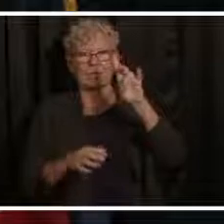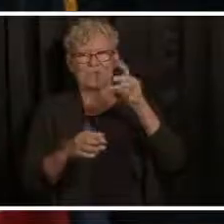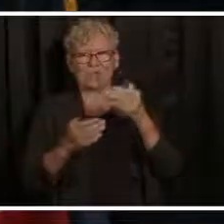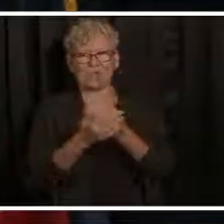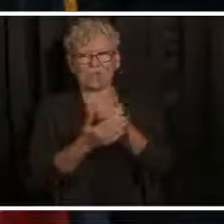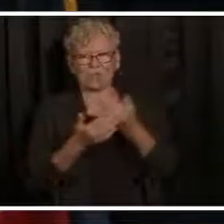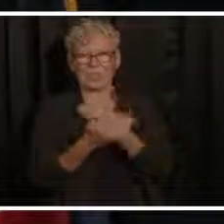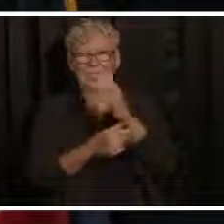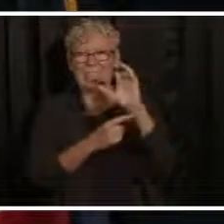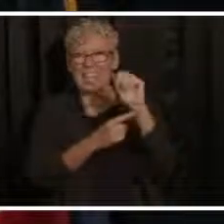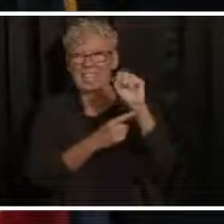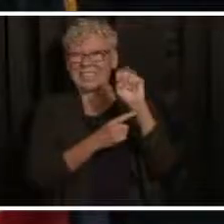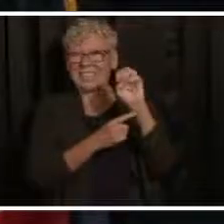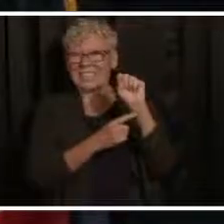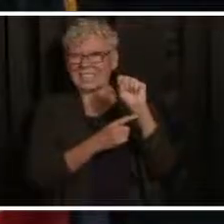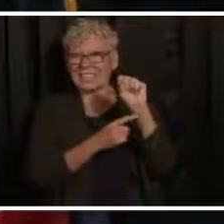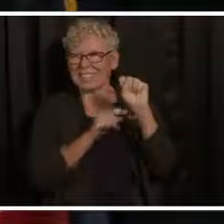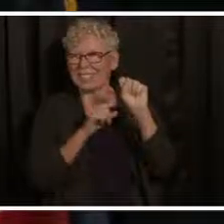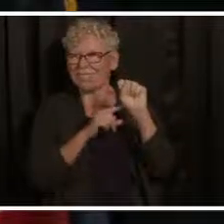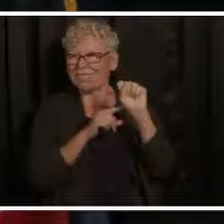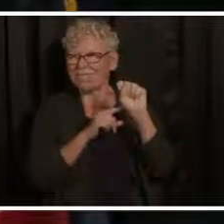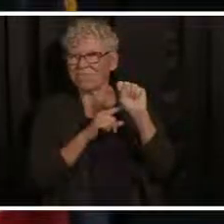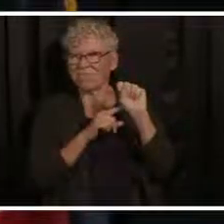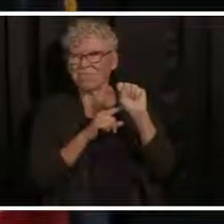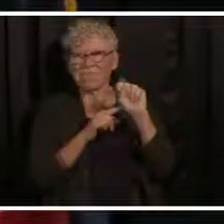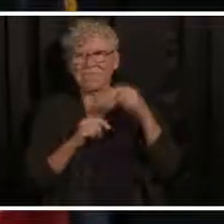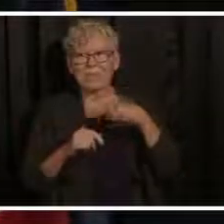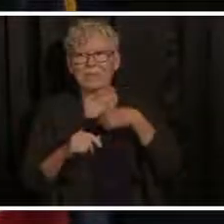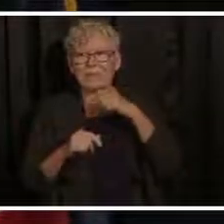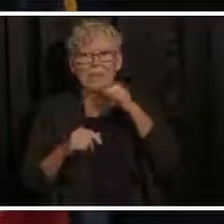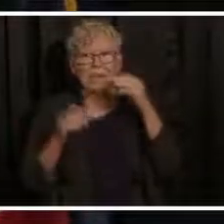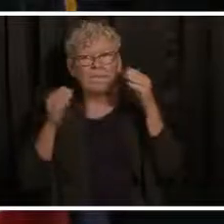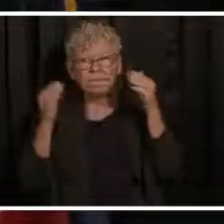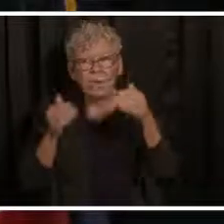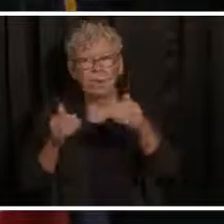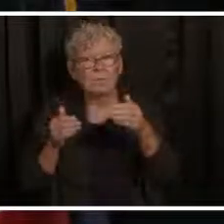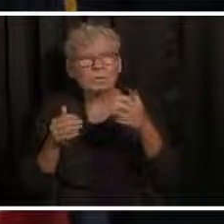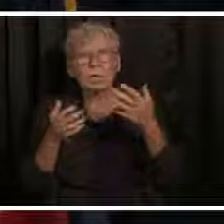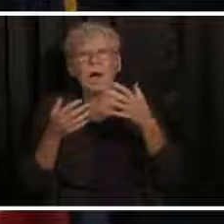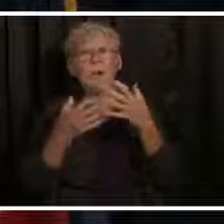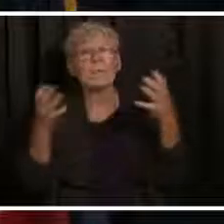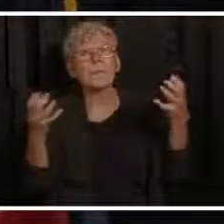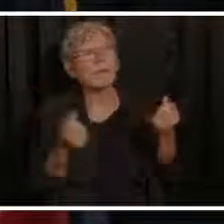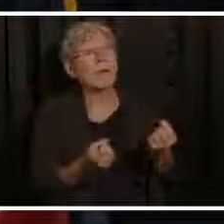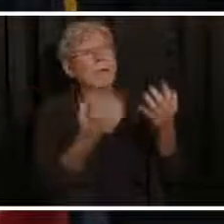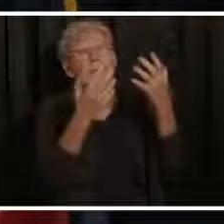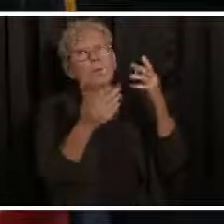don't focus as much on positive cases as we did and and and this is something many months ago we started because we